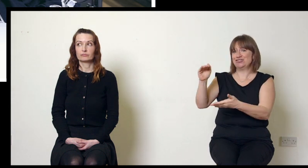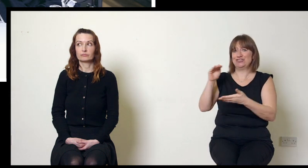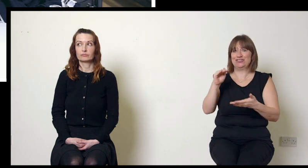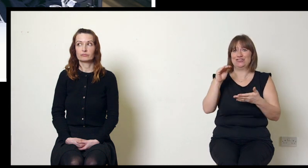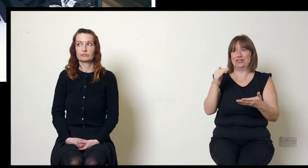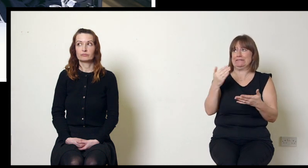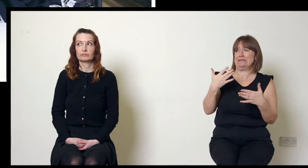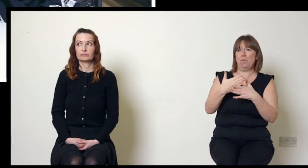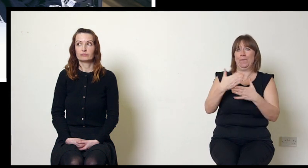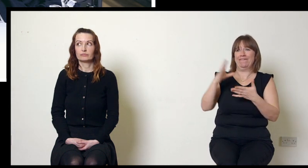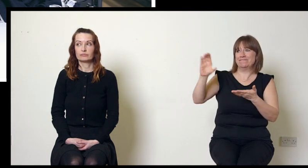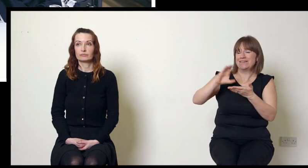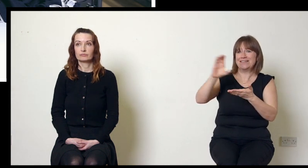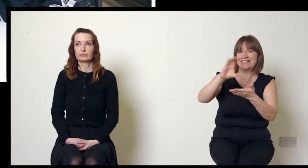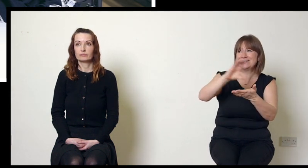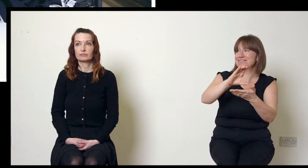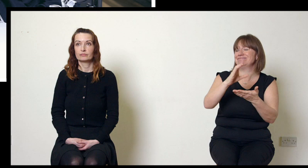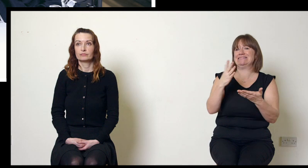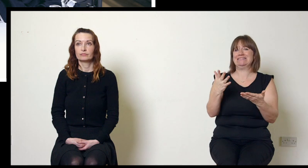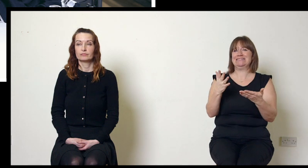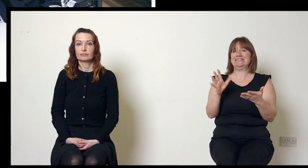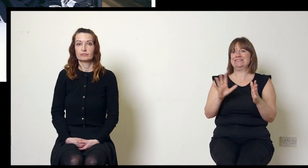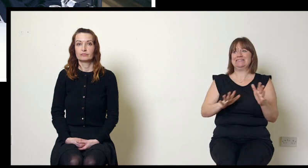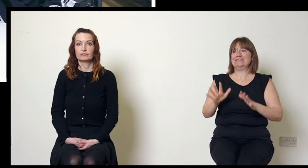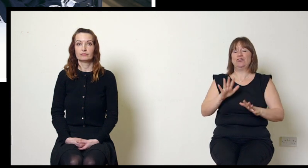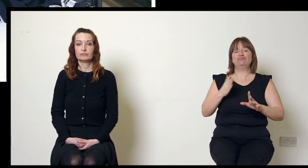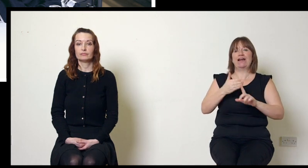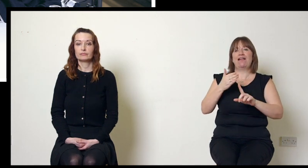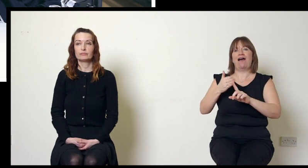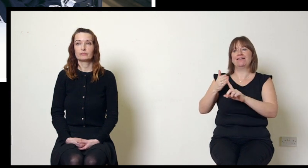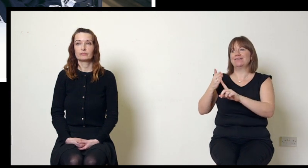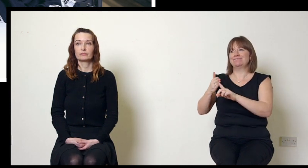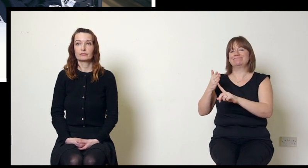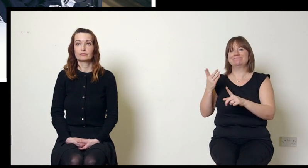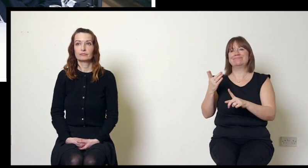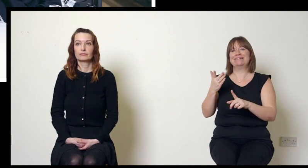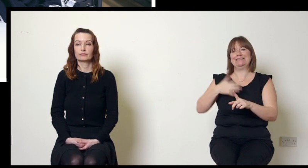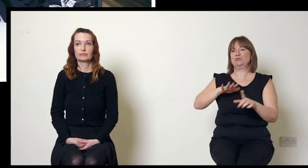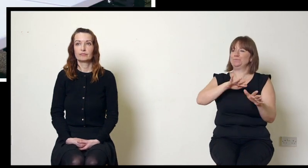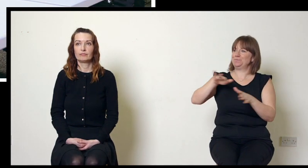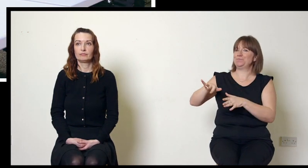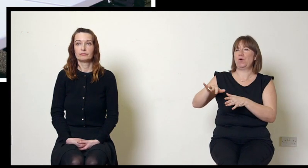with funders to move down the road and things like that. But it was recognising… So we've got little things that we've kind of had to twist and change.